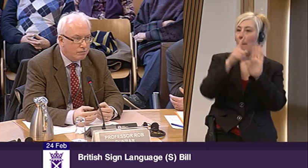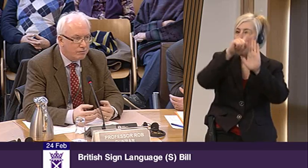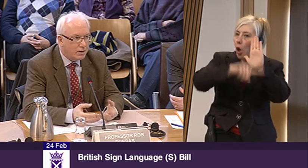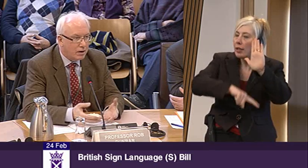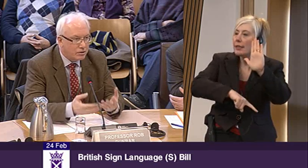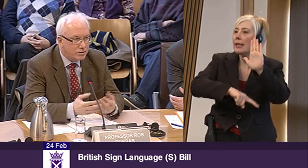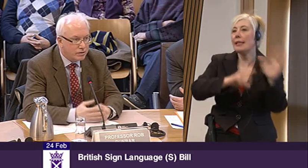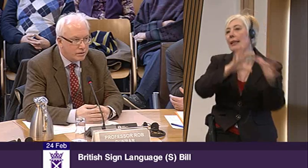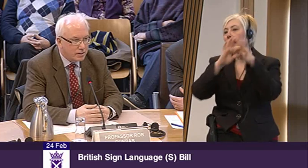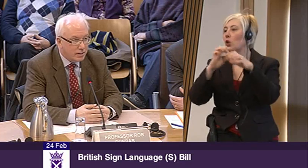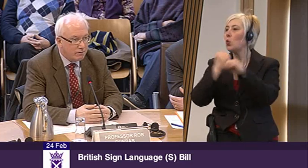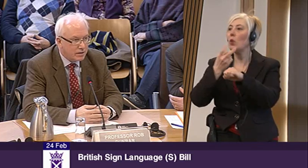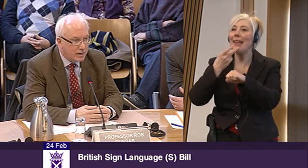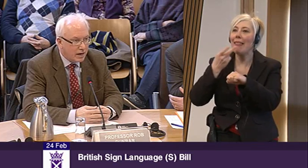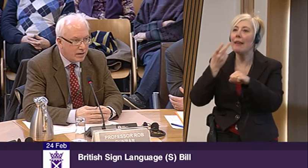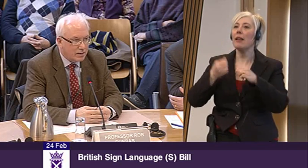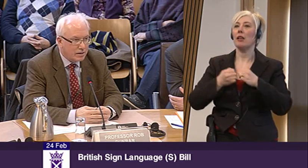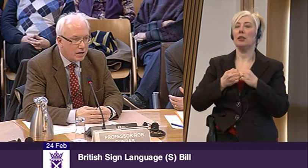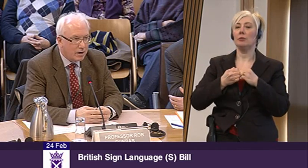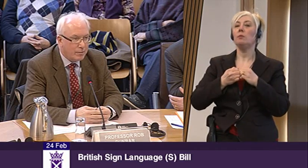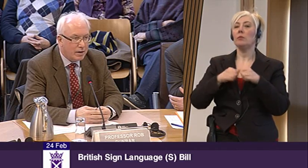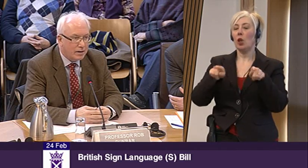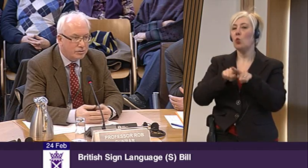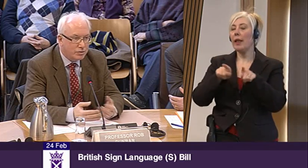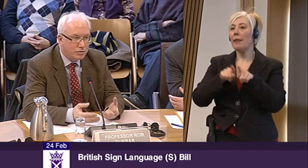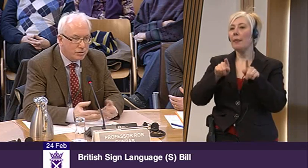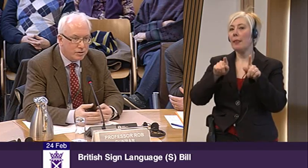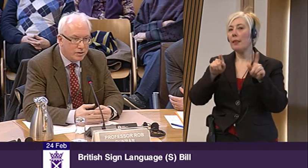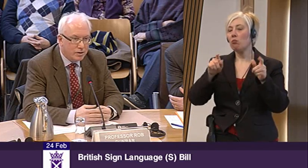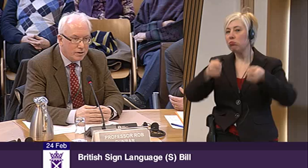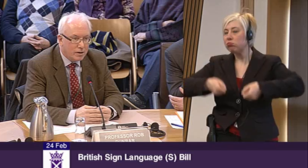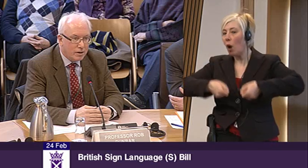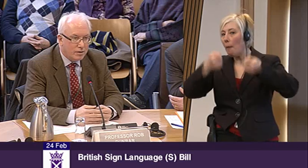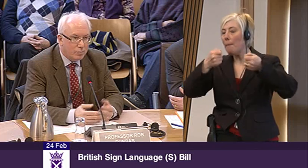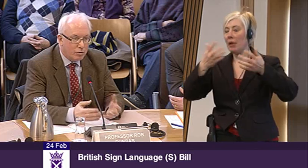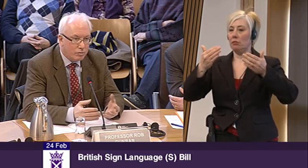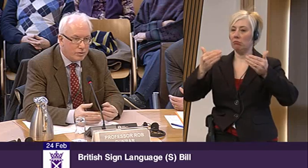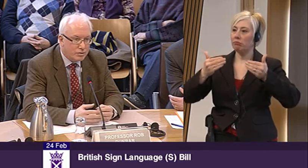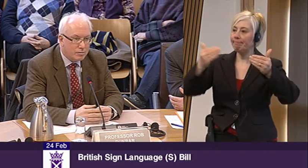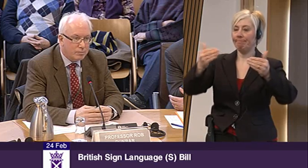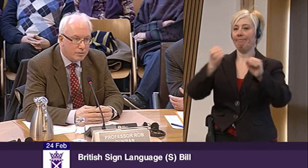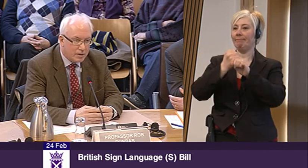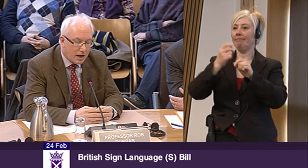that are connected to Gaelic and has highlighted and advanced the status of Gaelic, the understanding